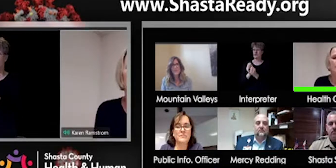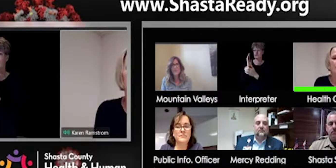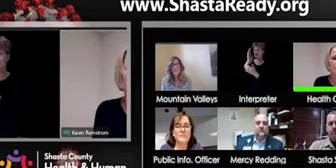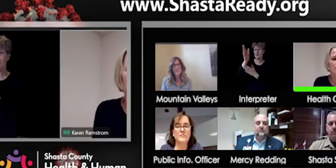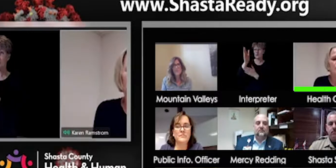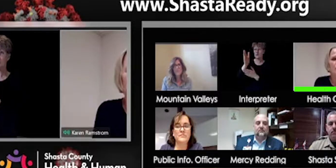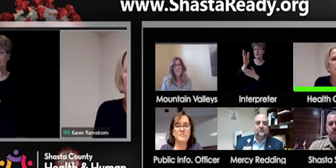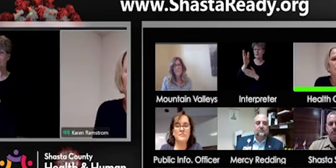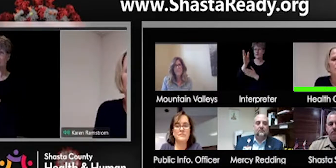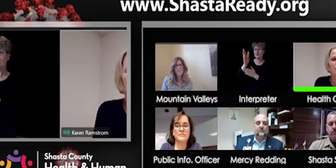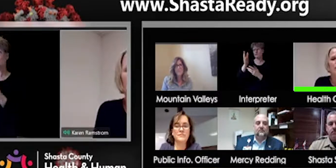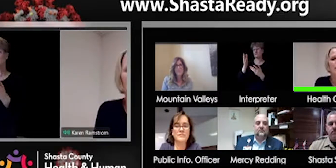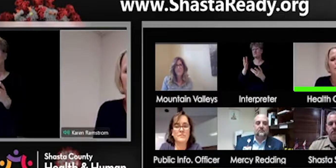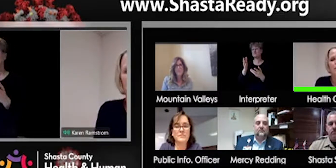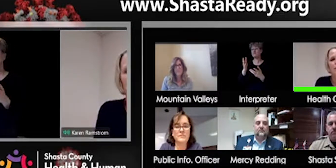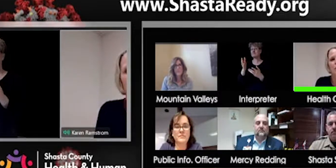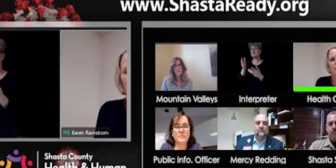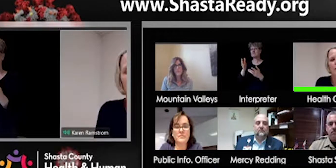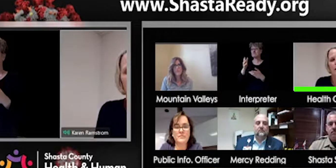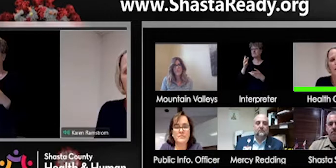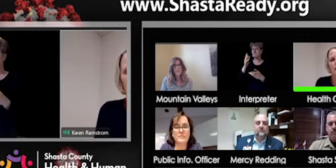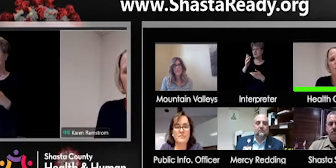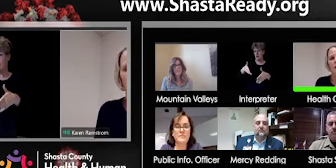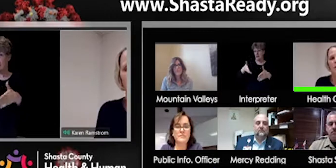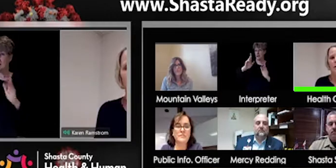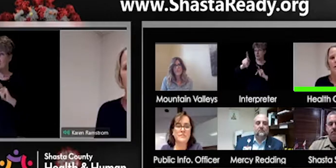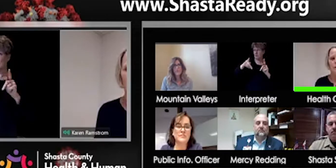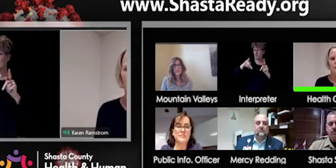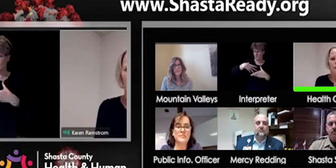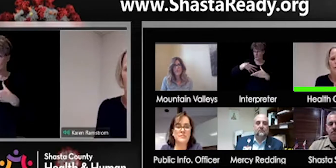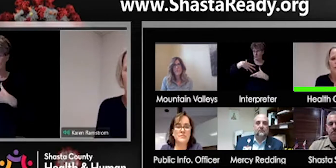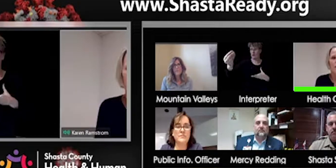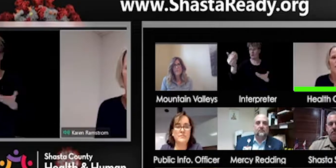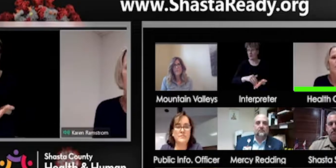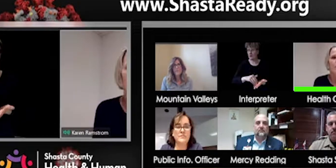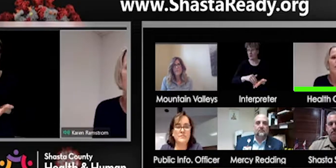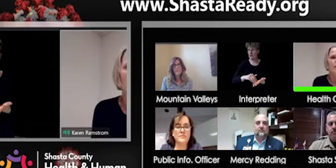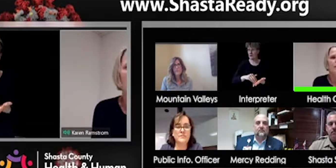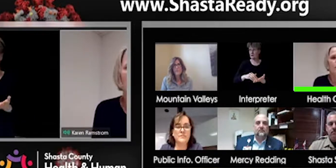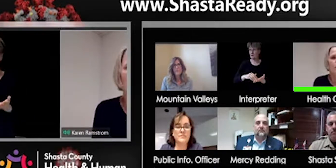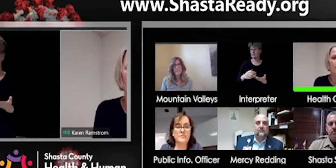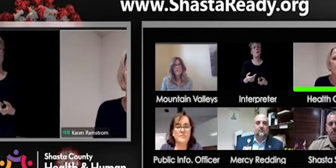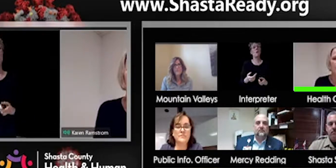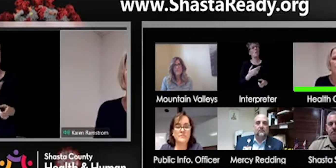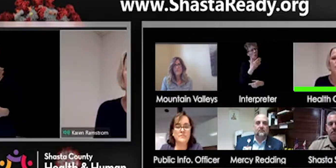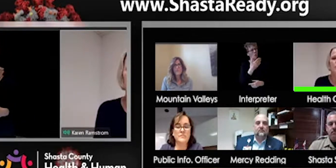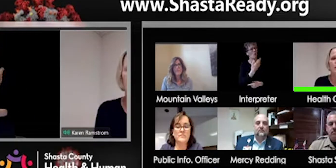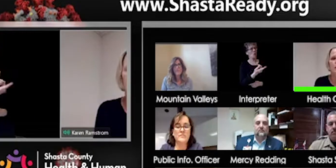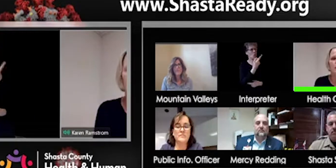Thanks for that question. I think we’re all aware that at this point we’re under